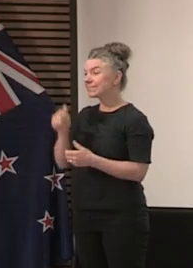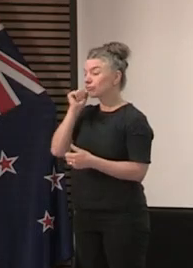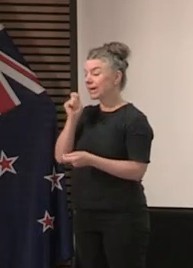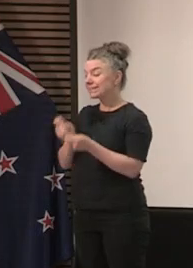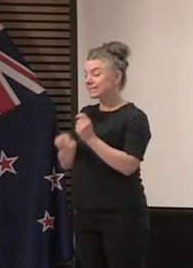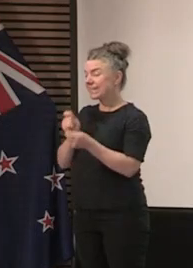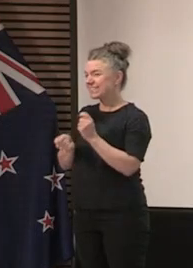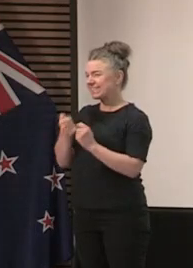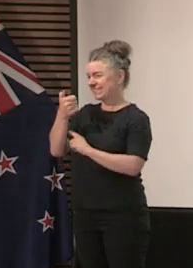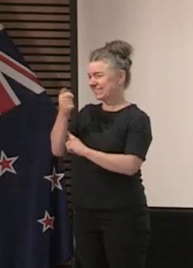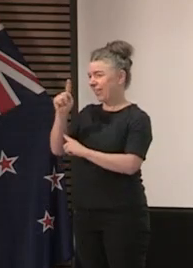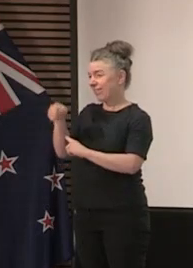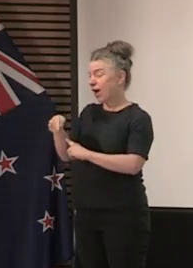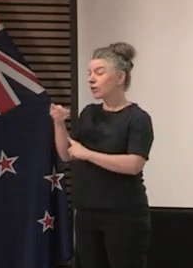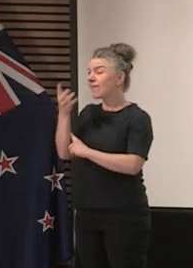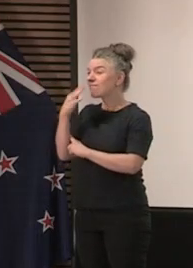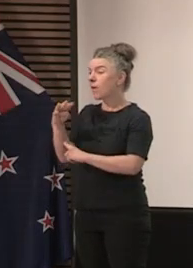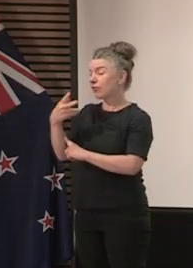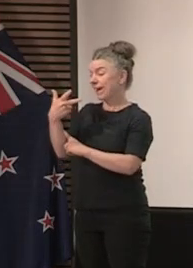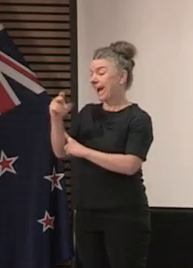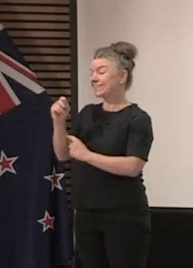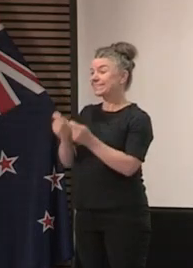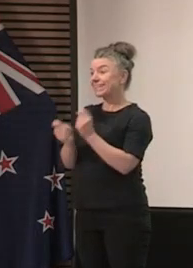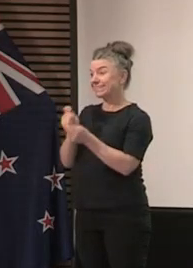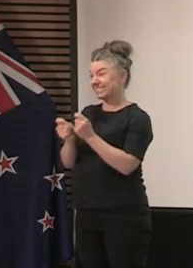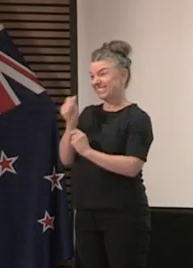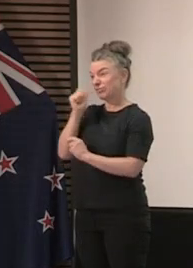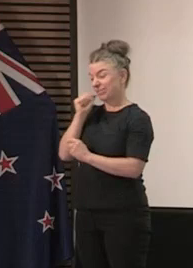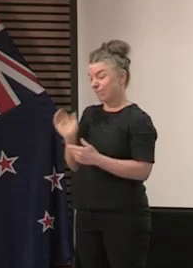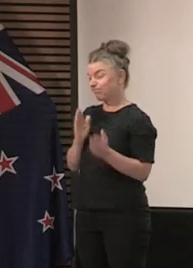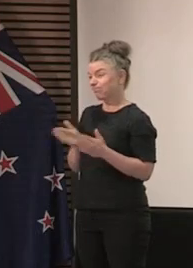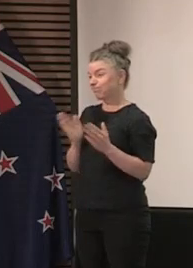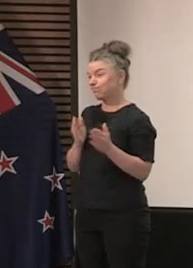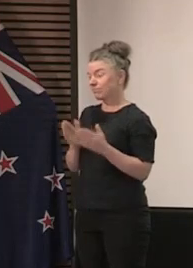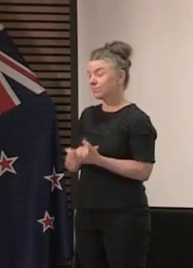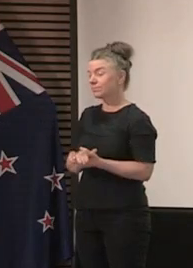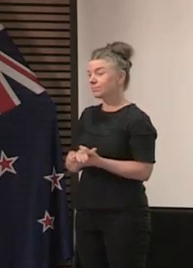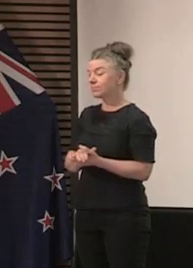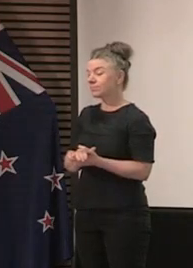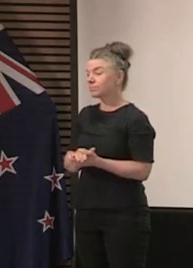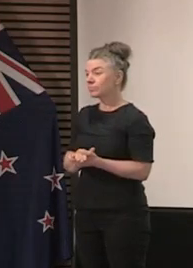case. Our laboratories processed a